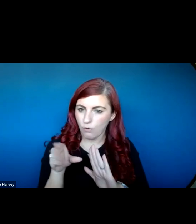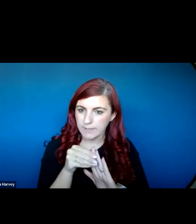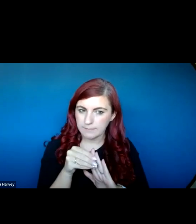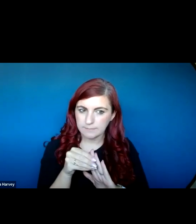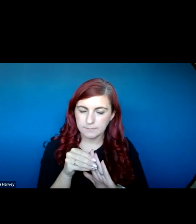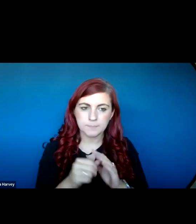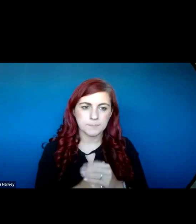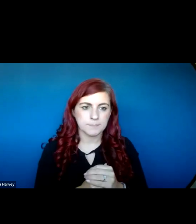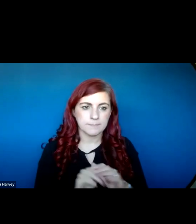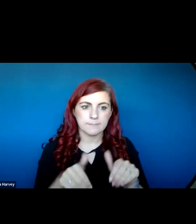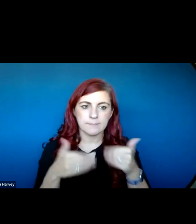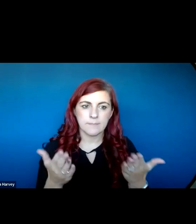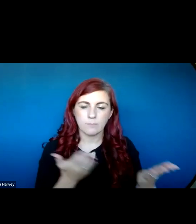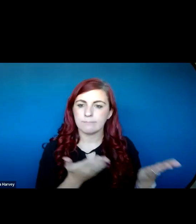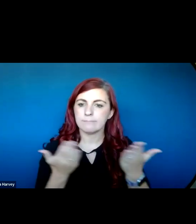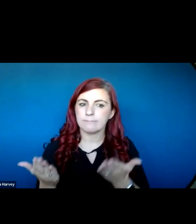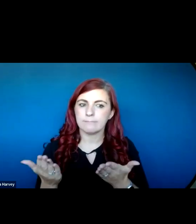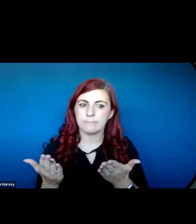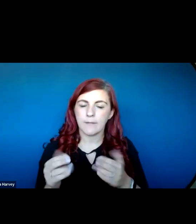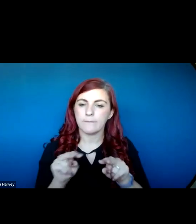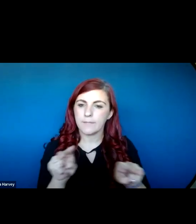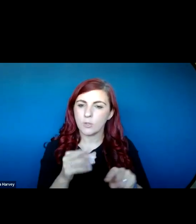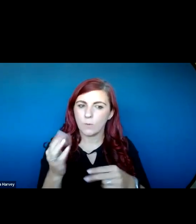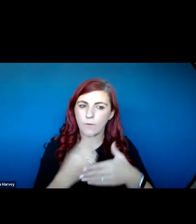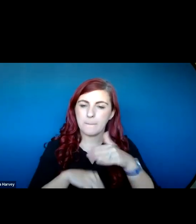So now over to the video from Minister O'Gorman.